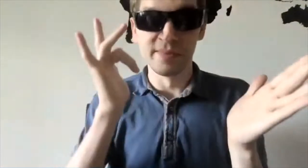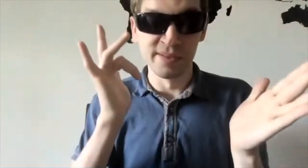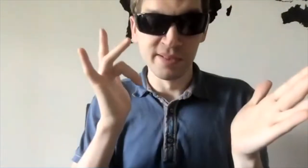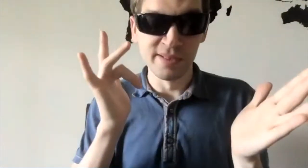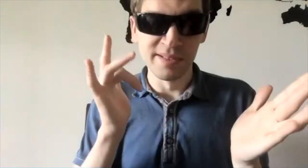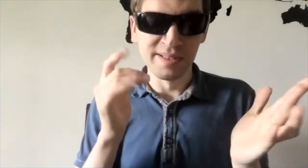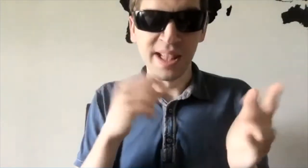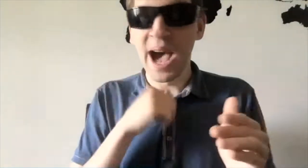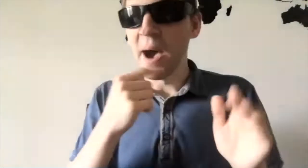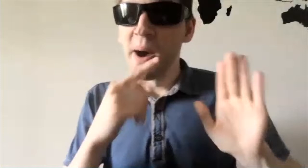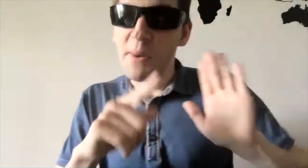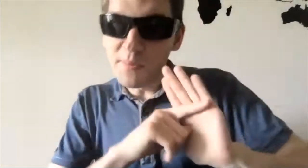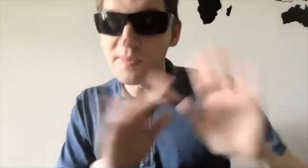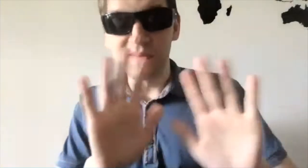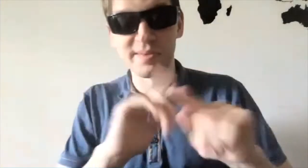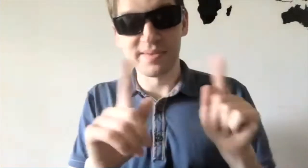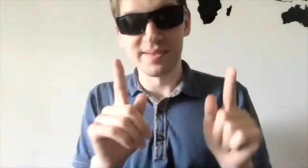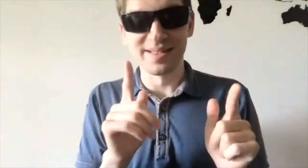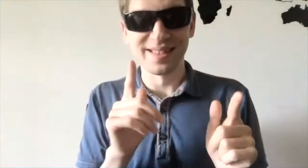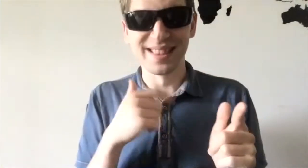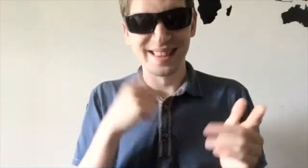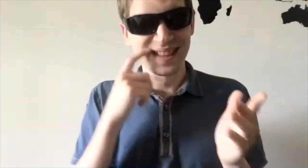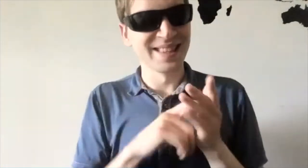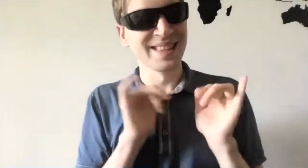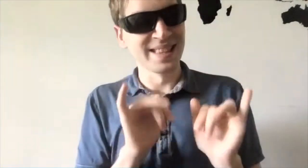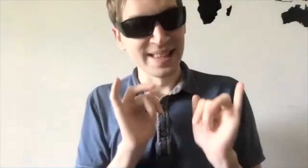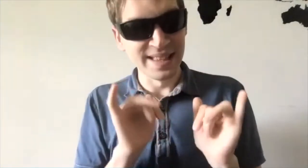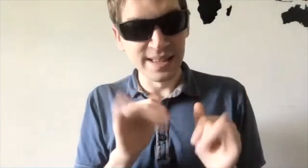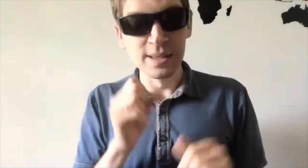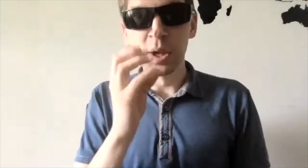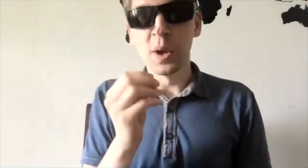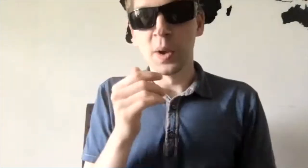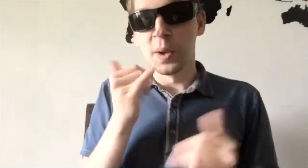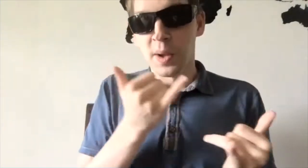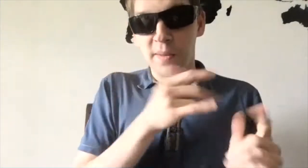losing out on what I what I'm there for: to be a part of the conversation. Then I end